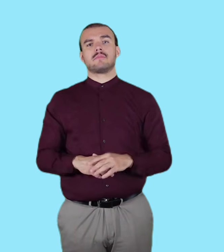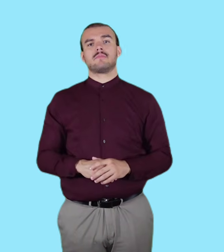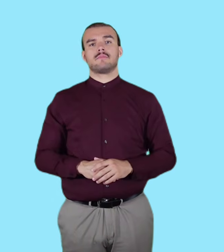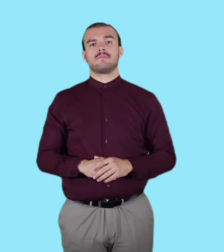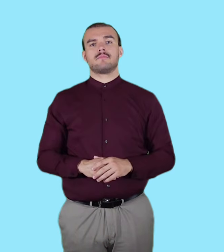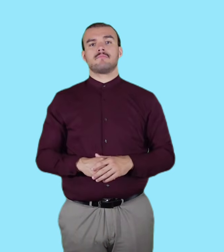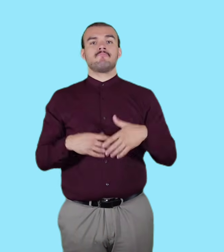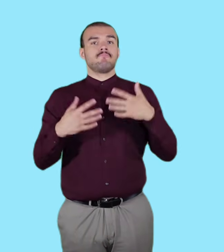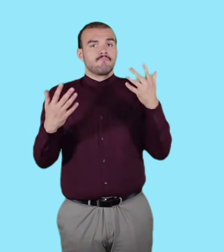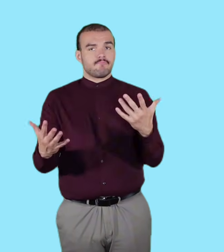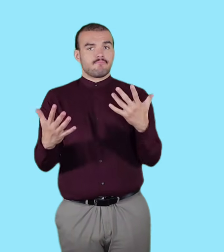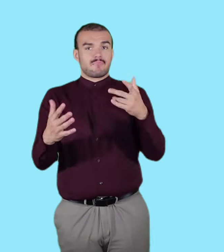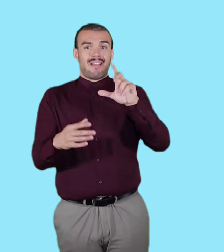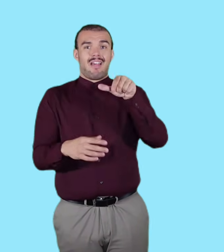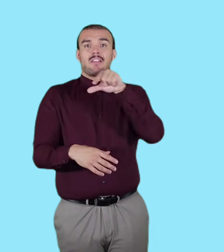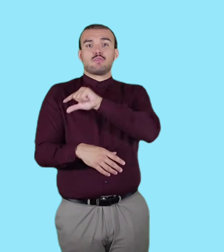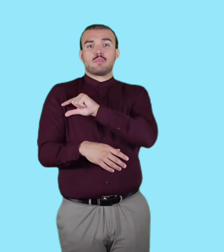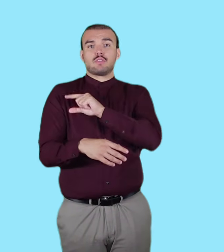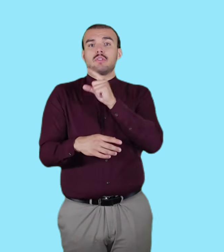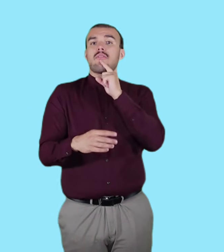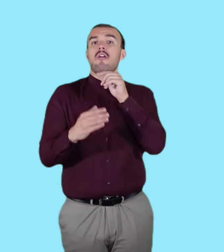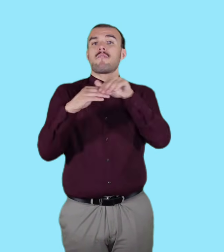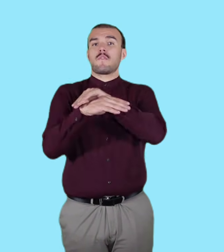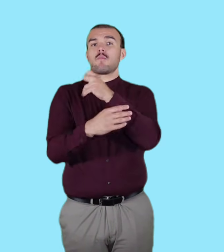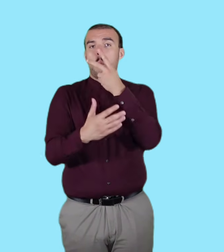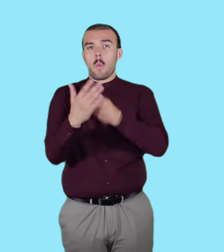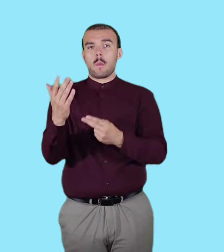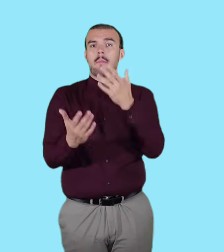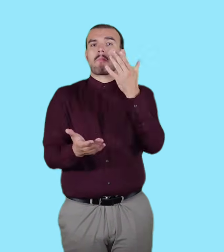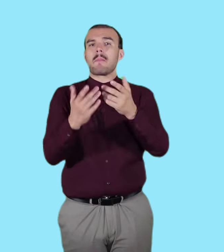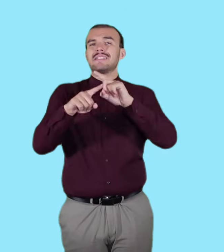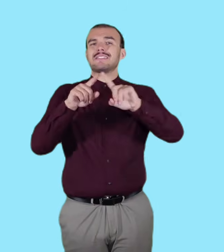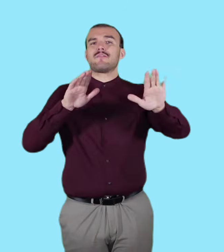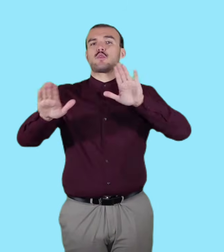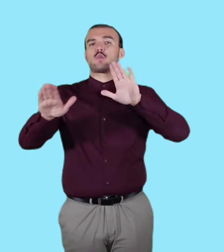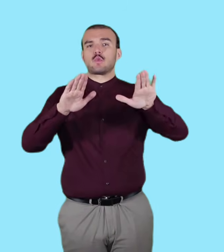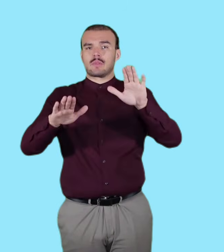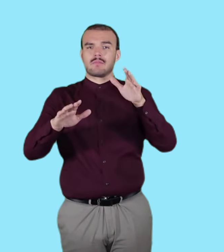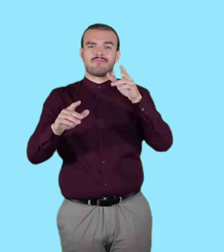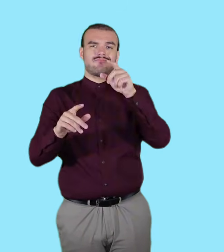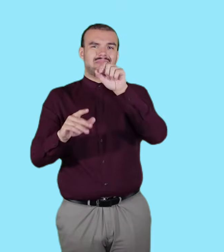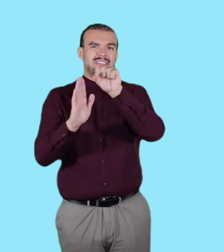As a result, eligibility and coverage may differ across states.